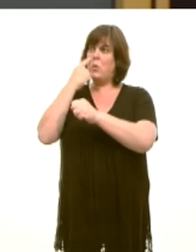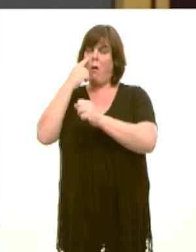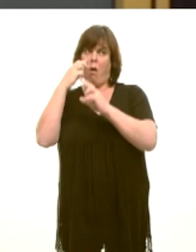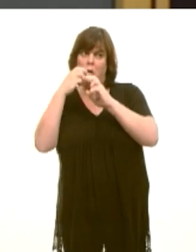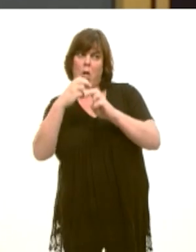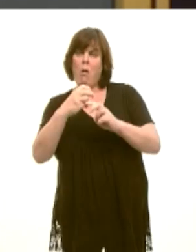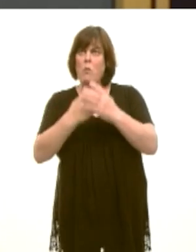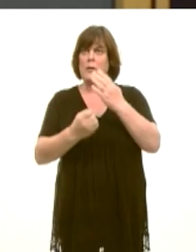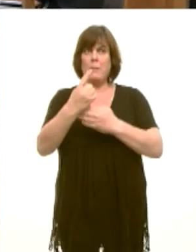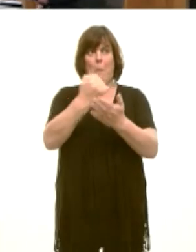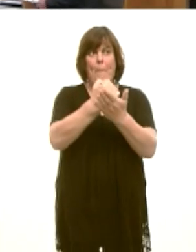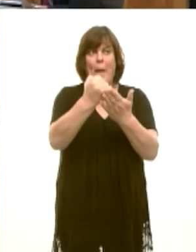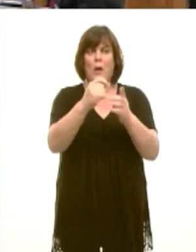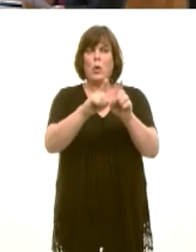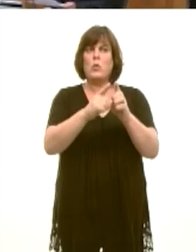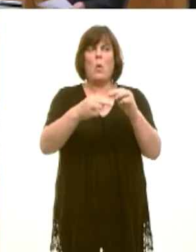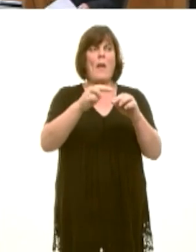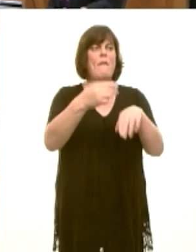for victims of these practices? Carwyn Jones: I wonder if the Member could